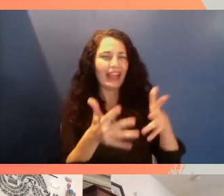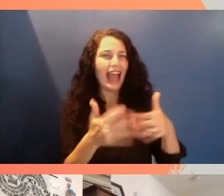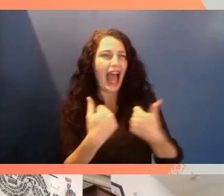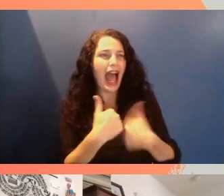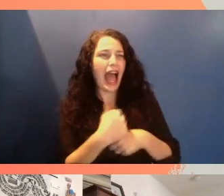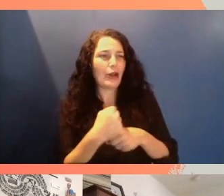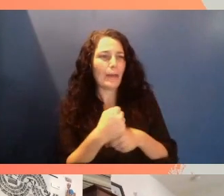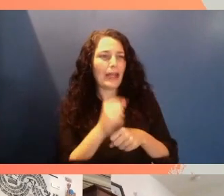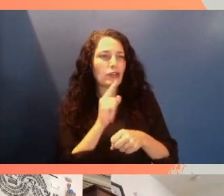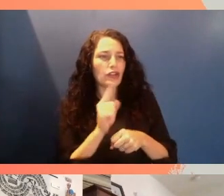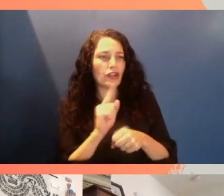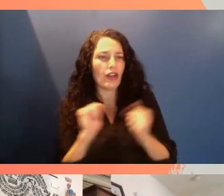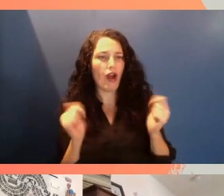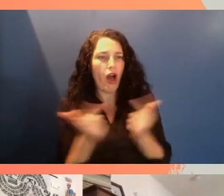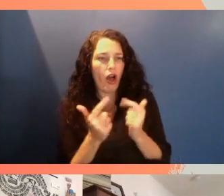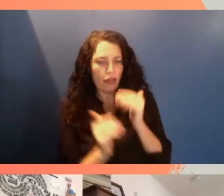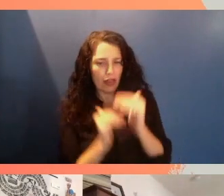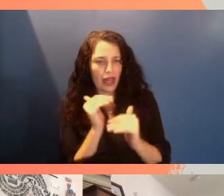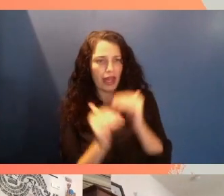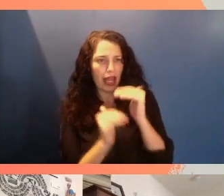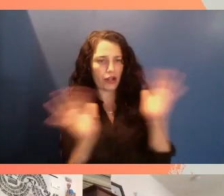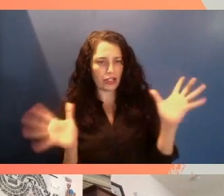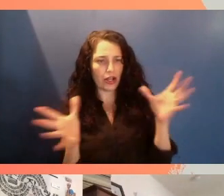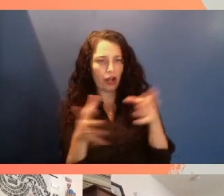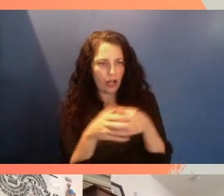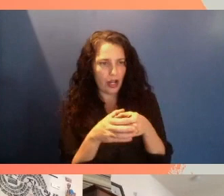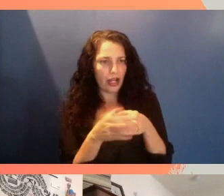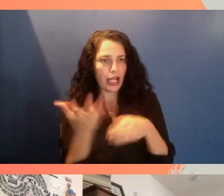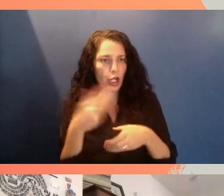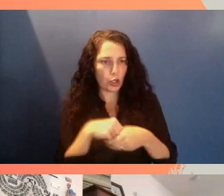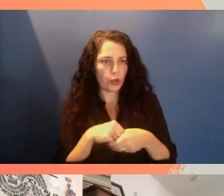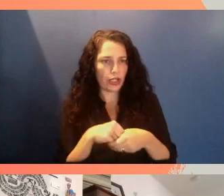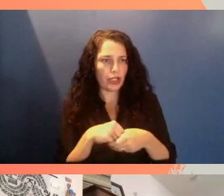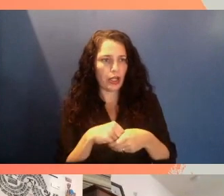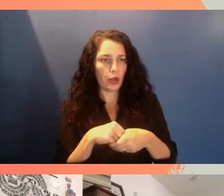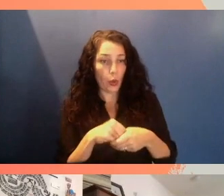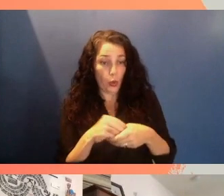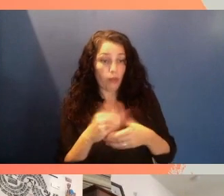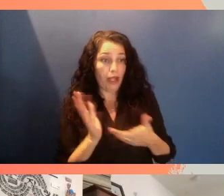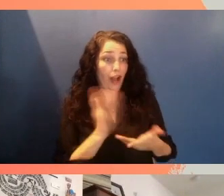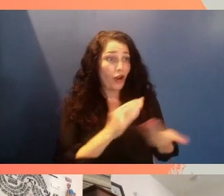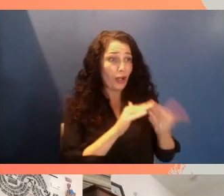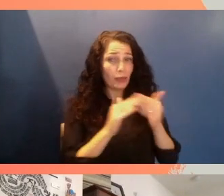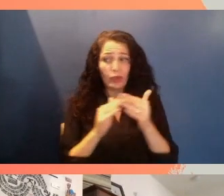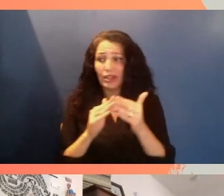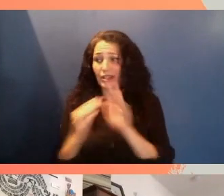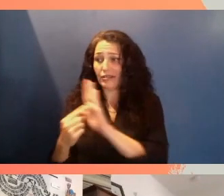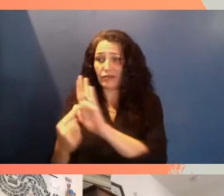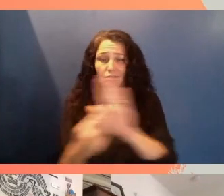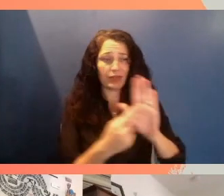the different layers of our community and represent it as richly as possible through the stories we tell.